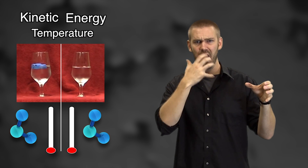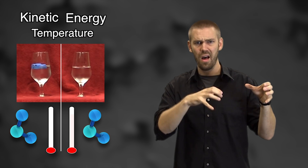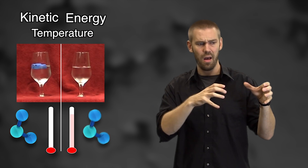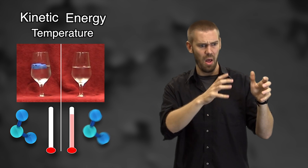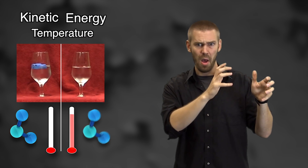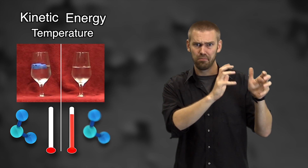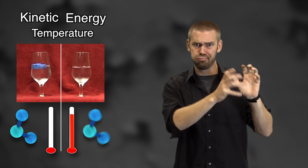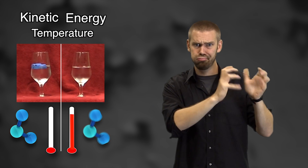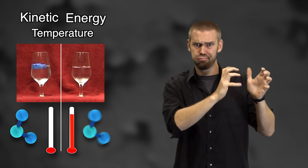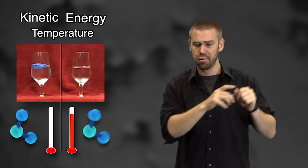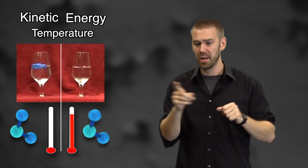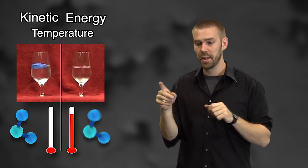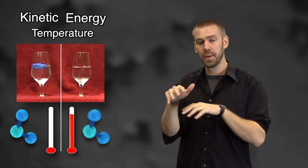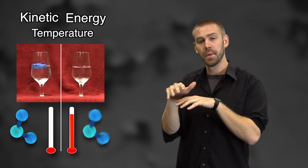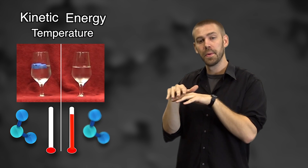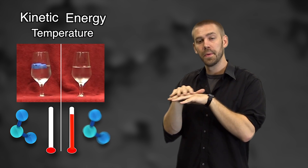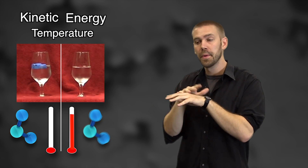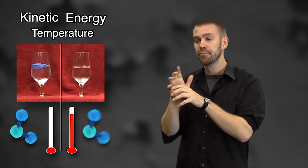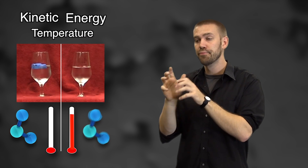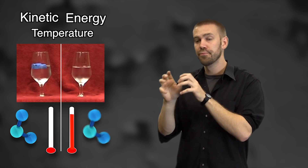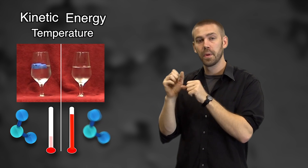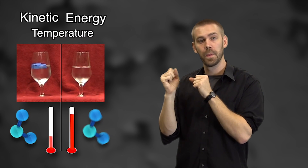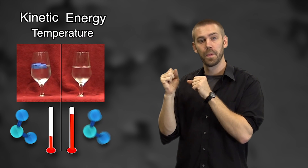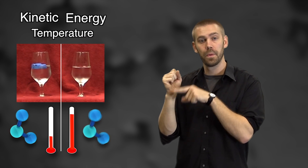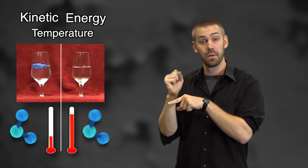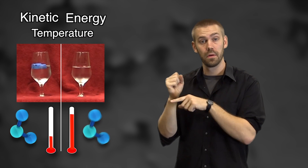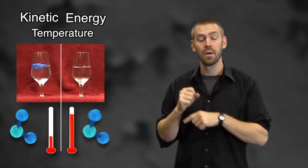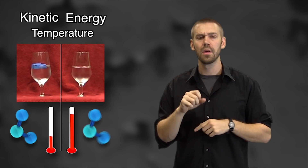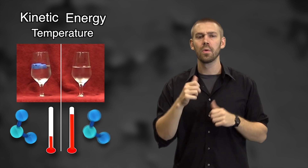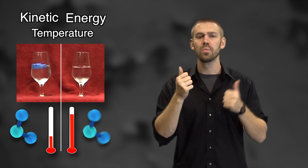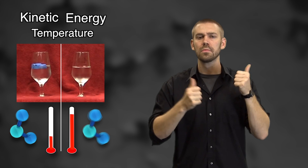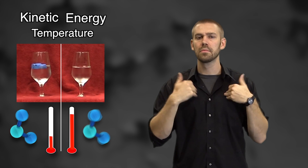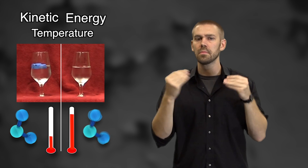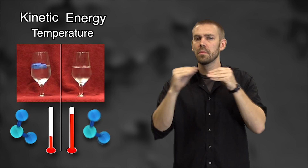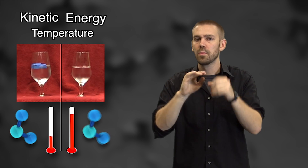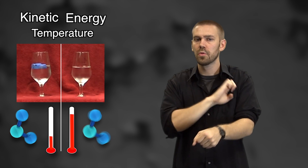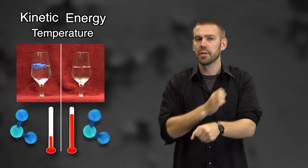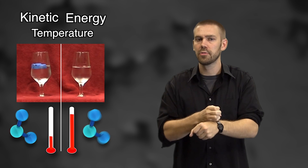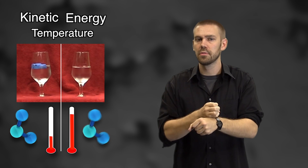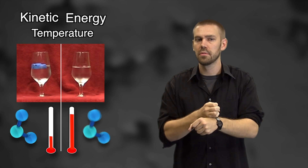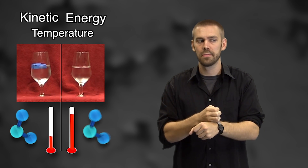where we had two cups of water that had molecules moving at different speeds. Which of these has more energy?